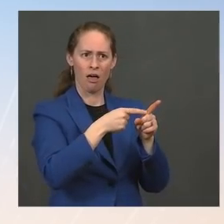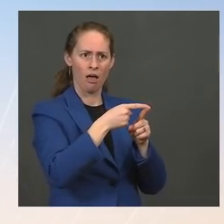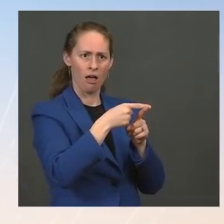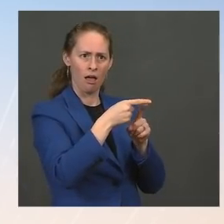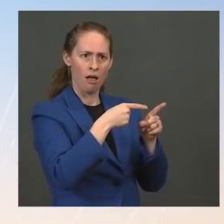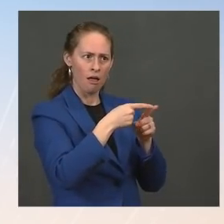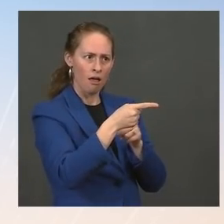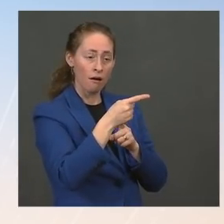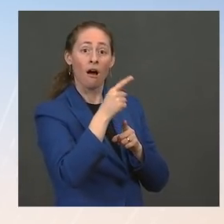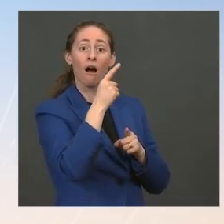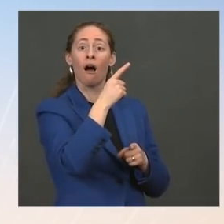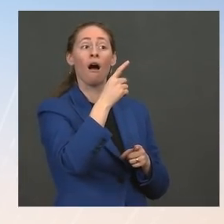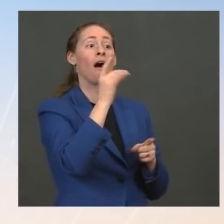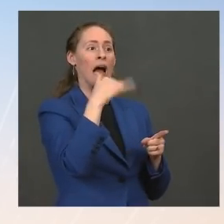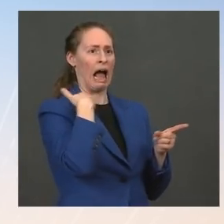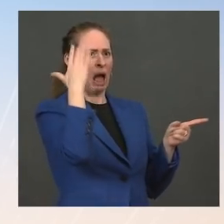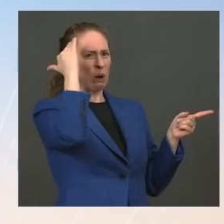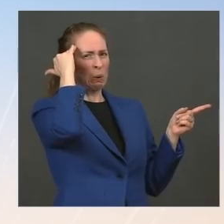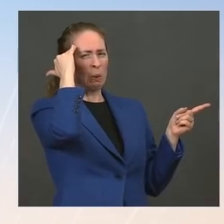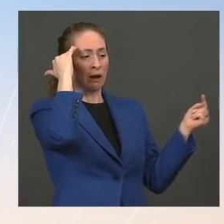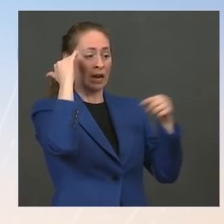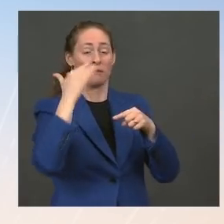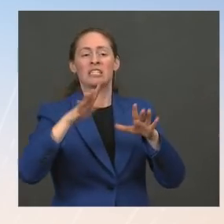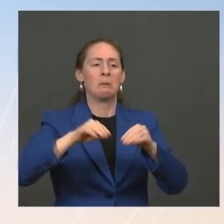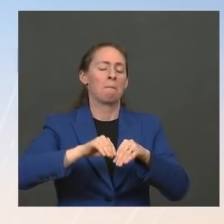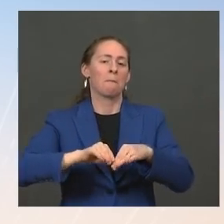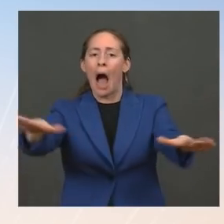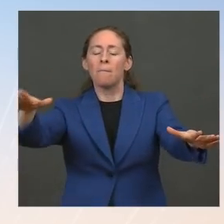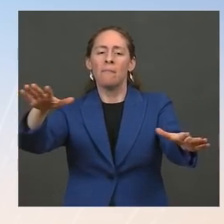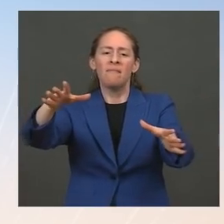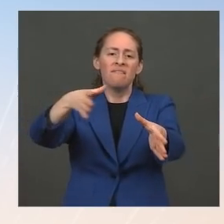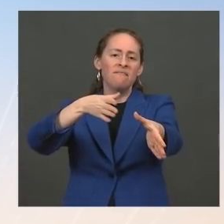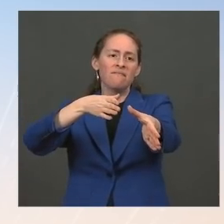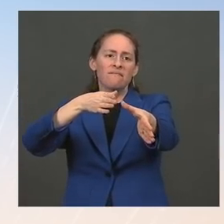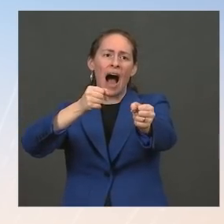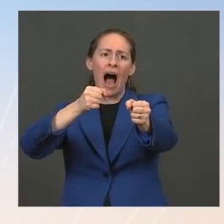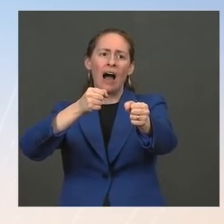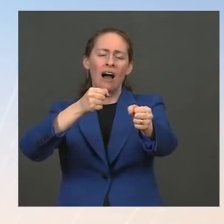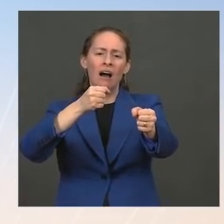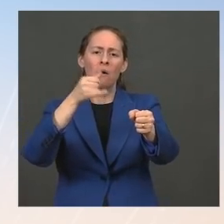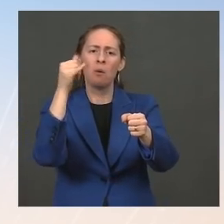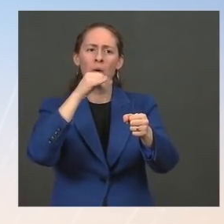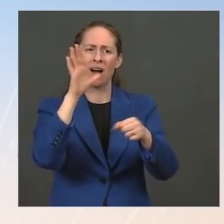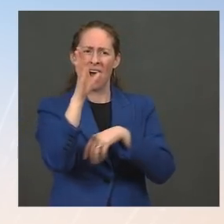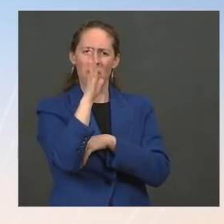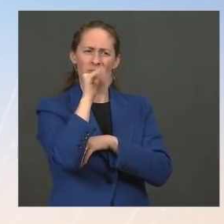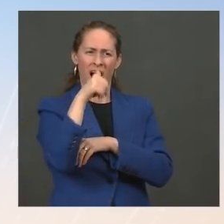whatsoever for domestic air travel since people are, you know, going fairly openly across the country?